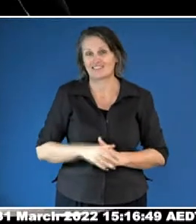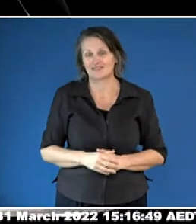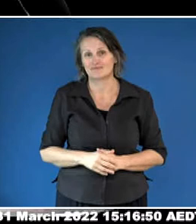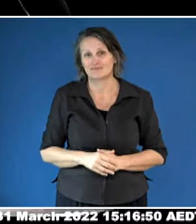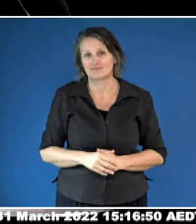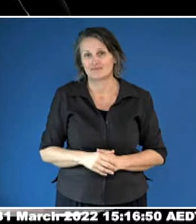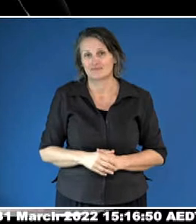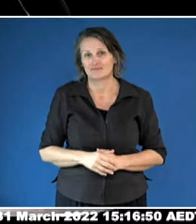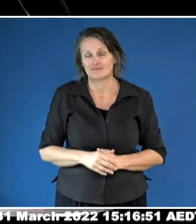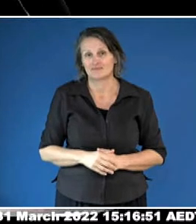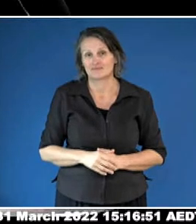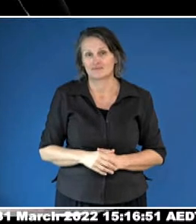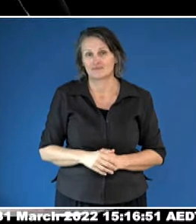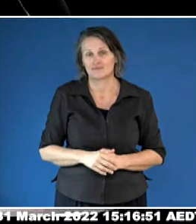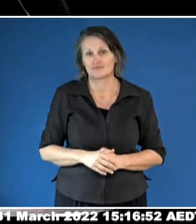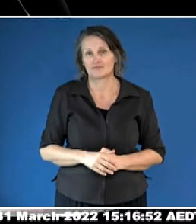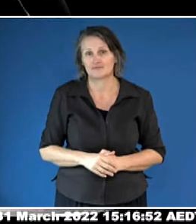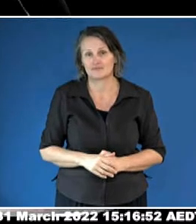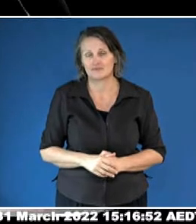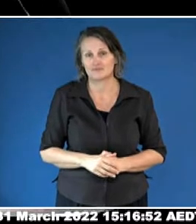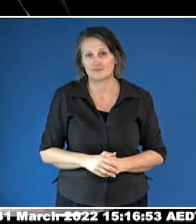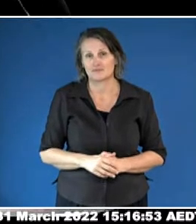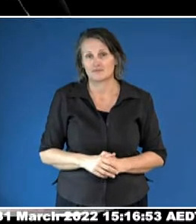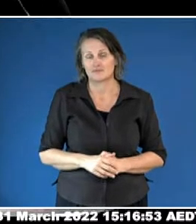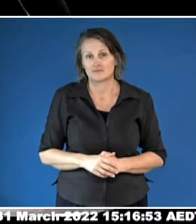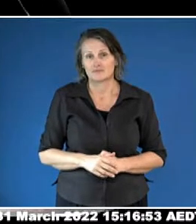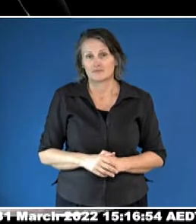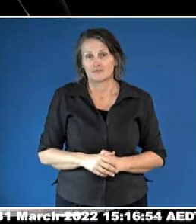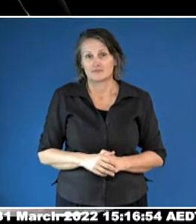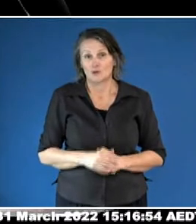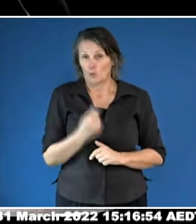And one thing that has - I would like to just quickly say, because it's come up in